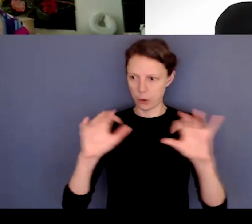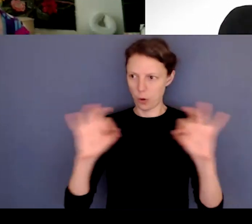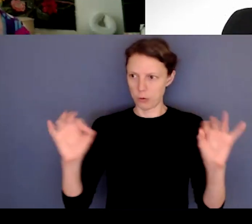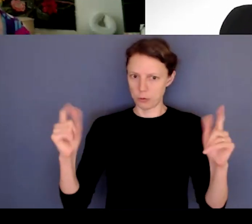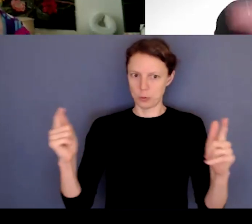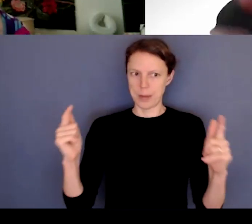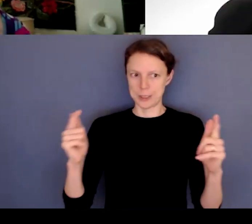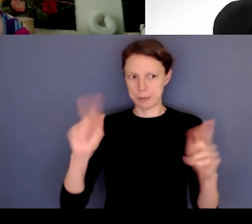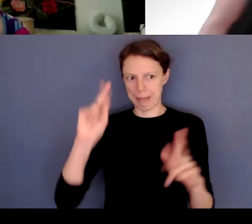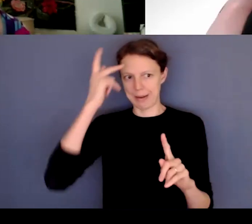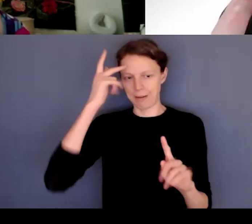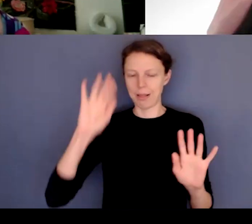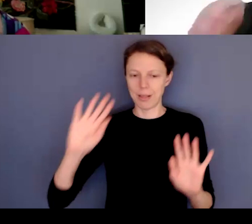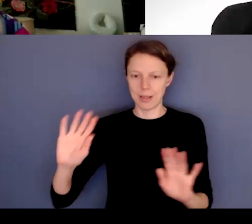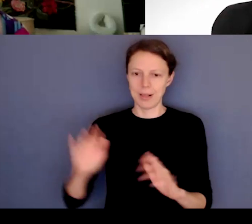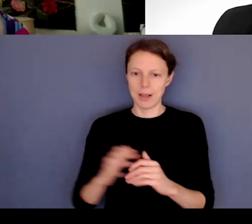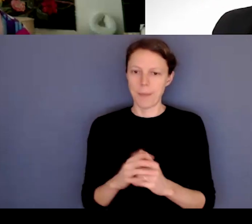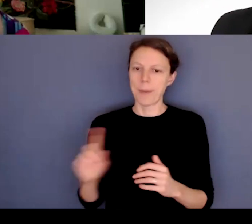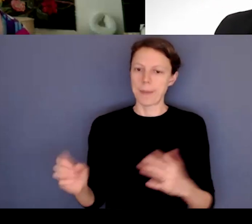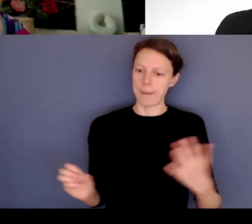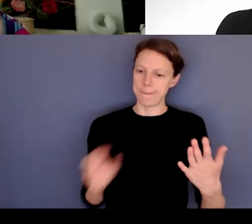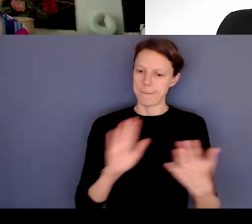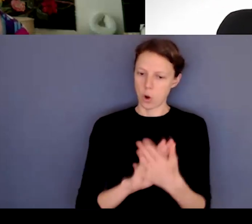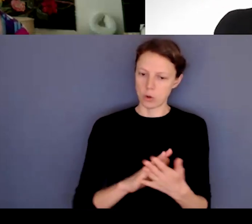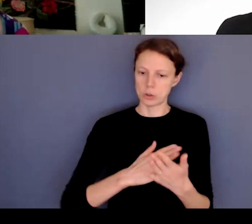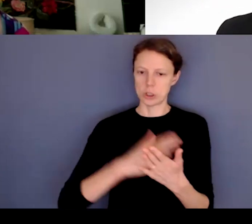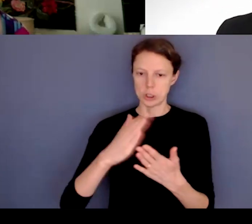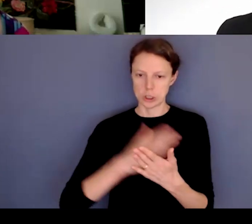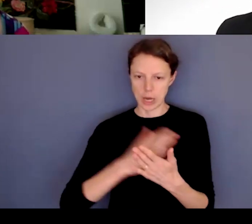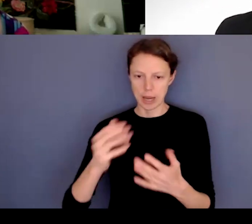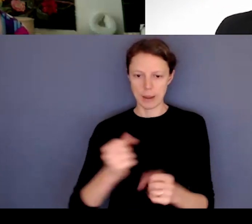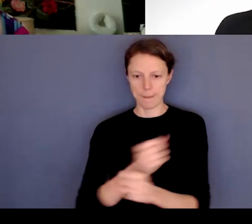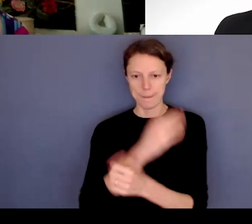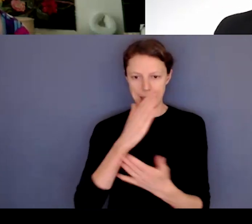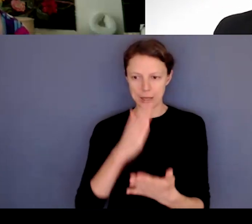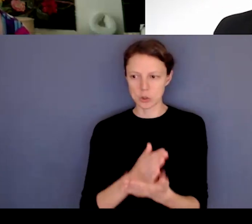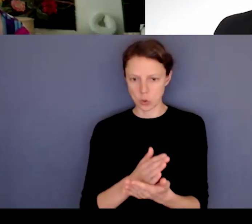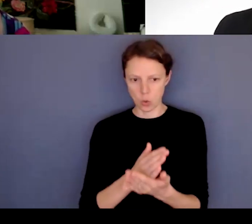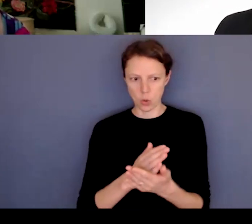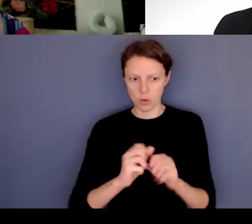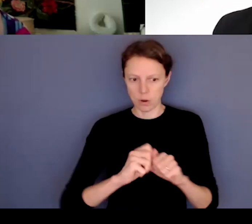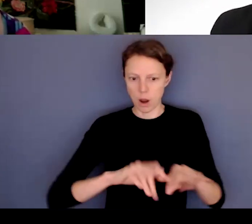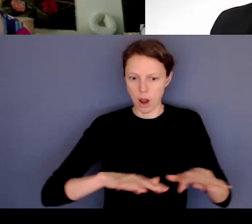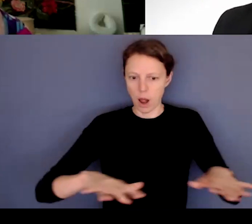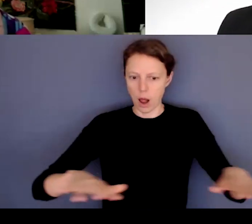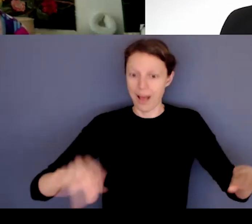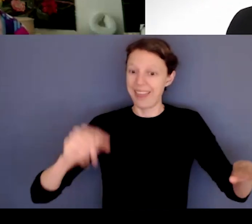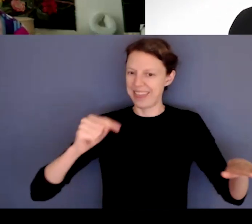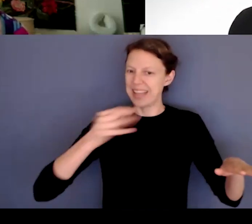post in a story, share it, make sure that it's kind of getting that traction. Is quite a few hours a week. So you do need to